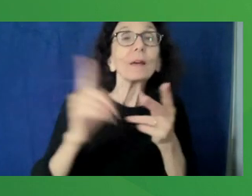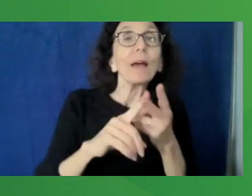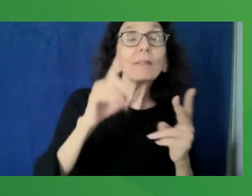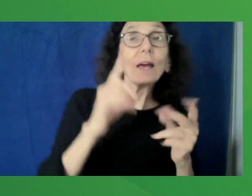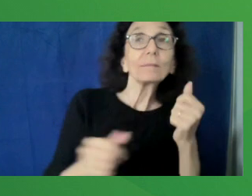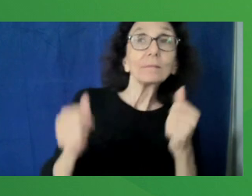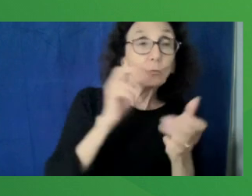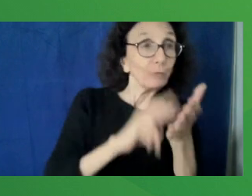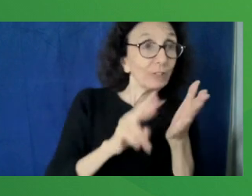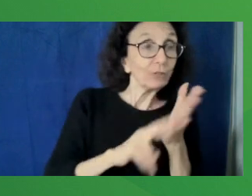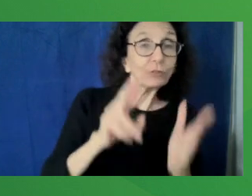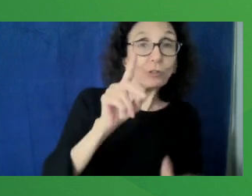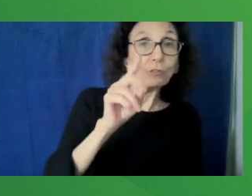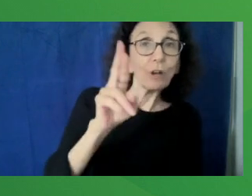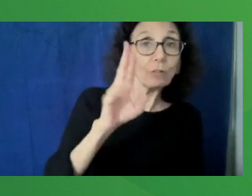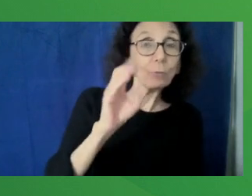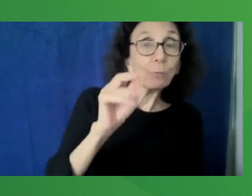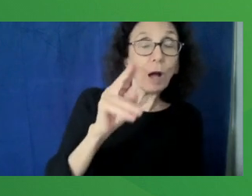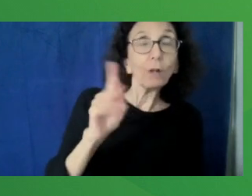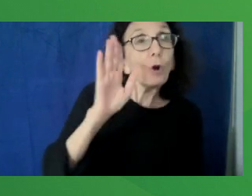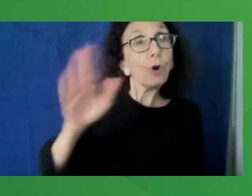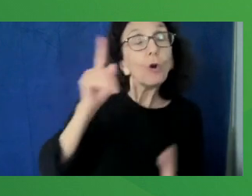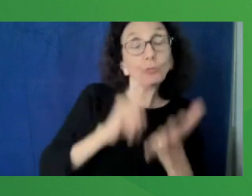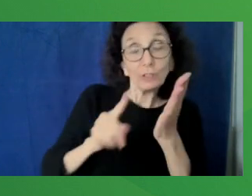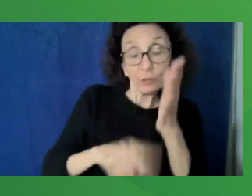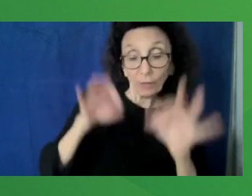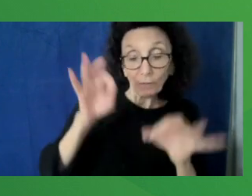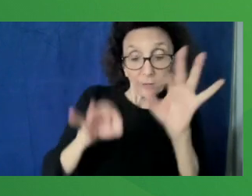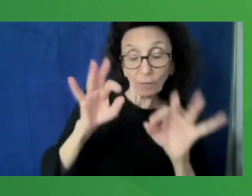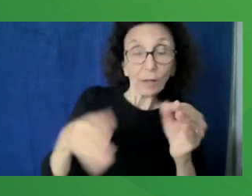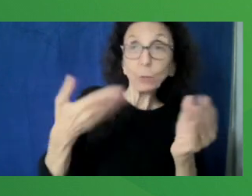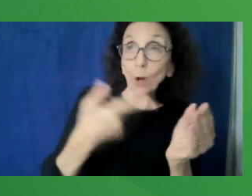those research findings, what those were, and how those might connect to your own practice.